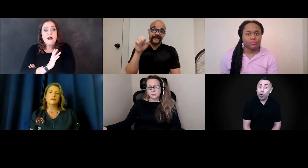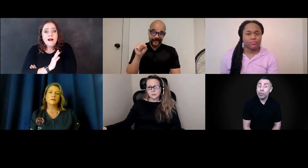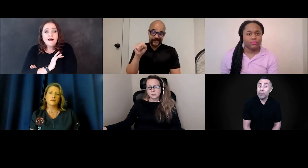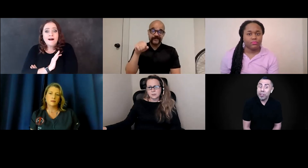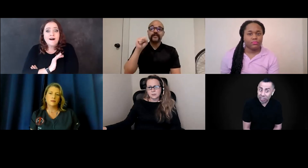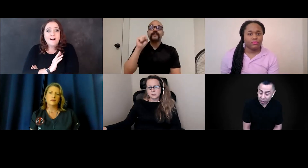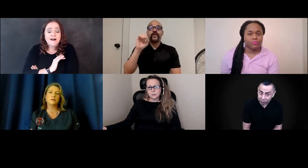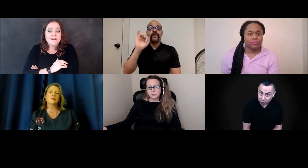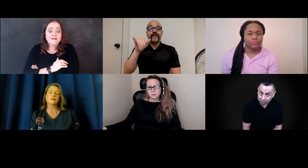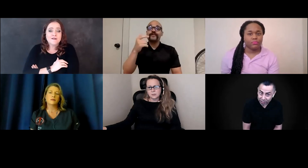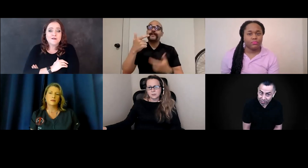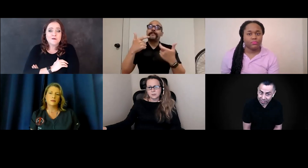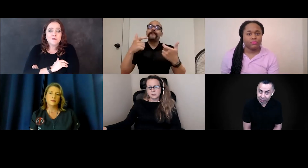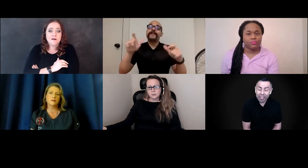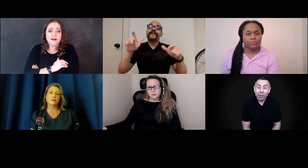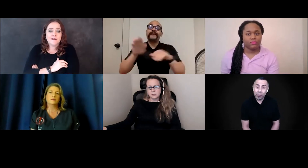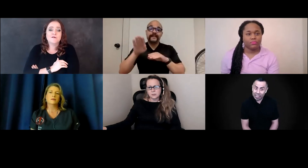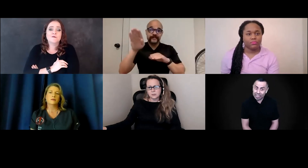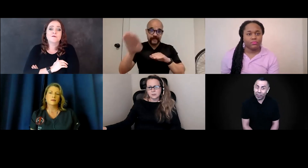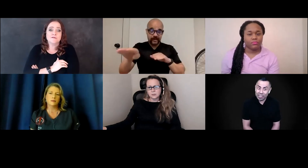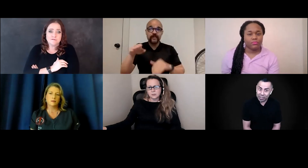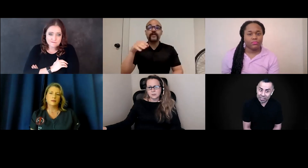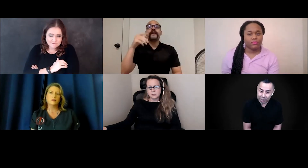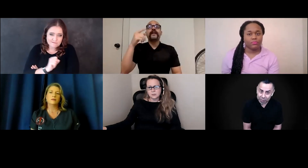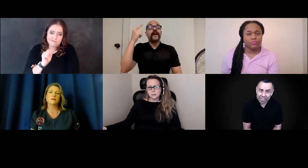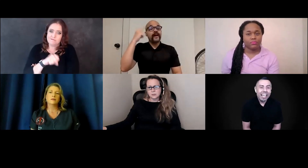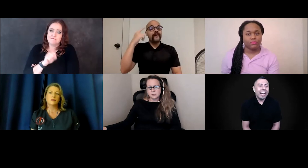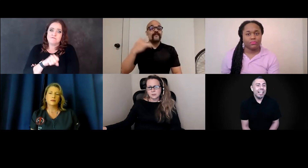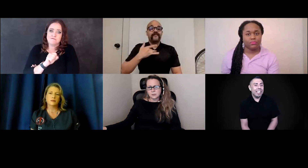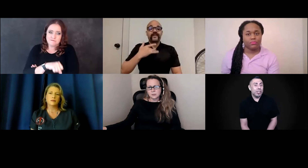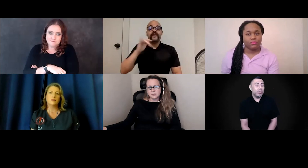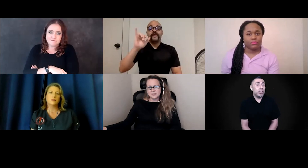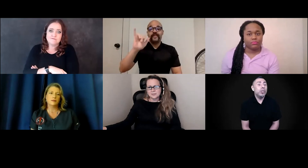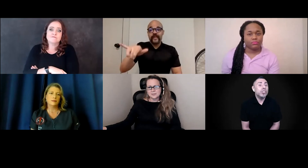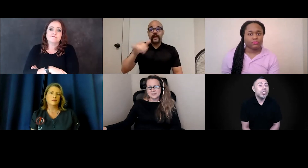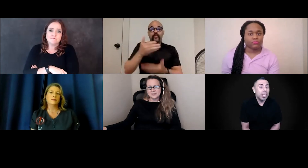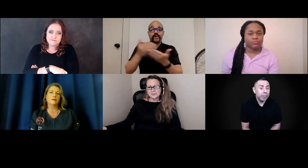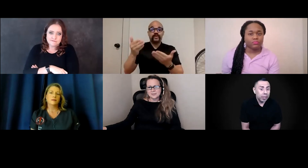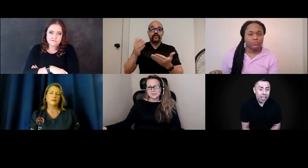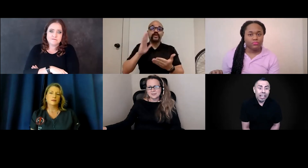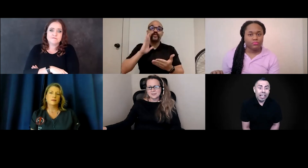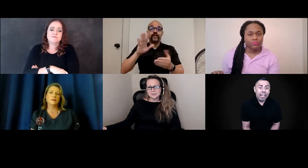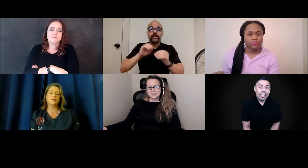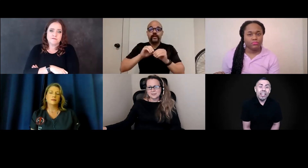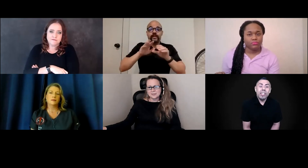coordinators, I think over 50 college coordinatorers, right, Sarah, I see your excitement. It was a huge step.